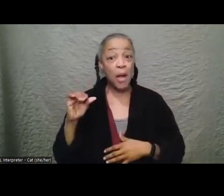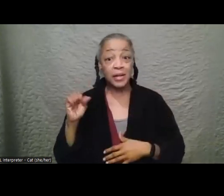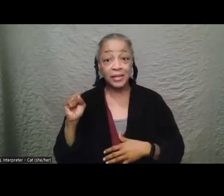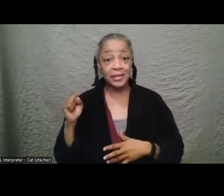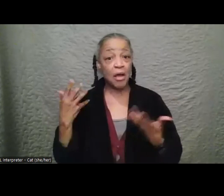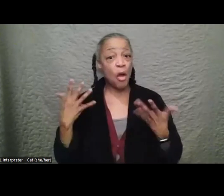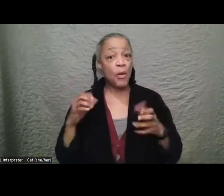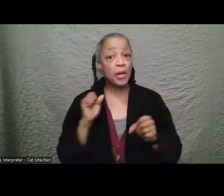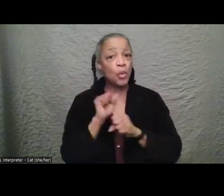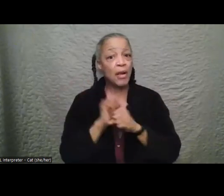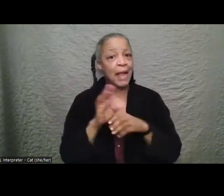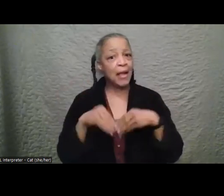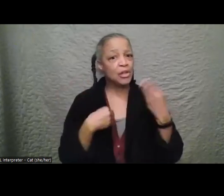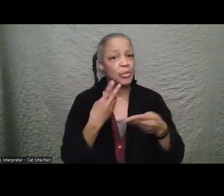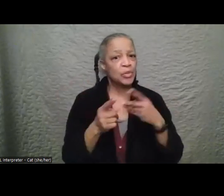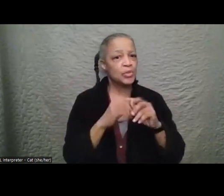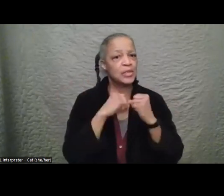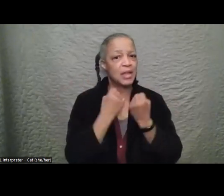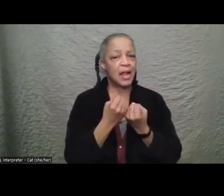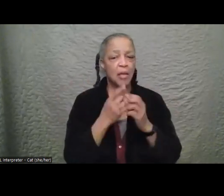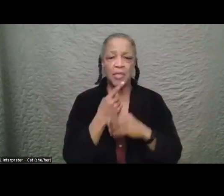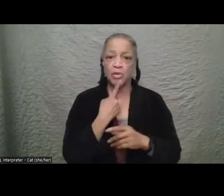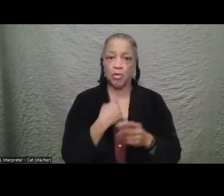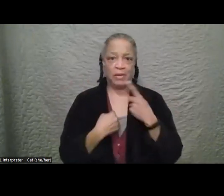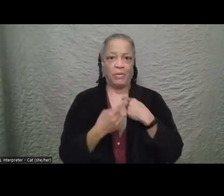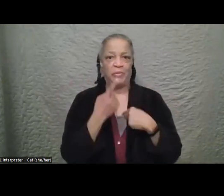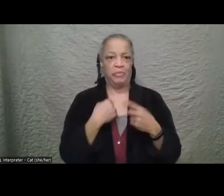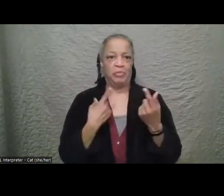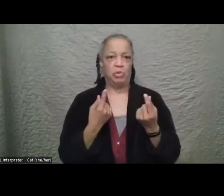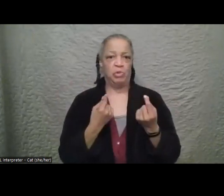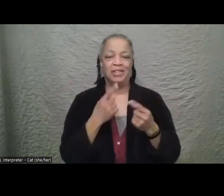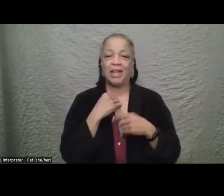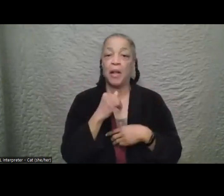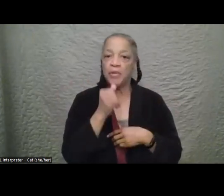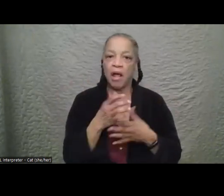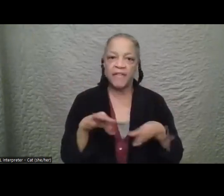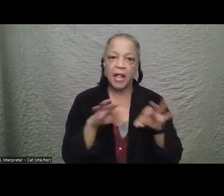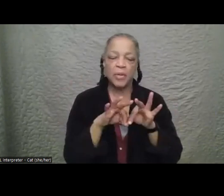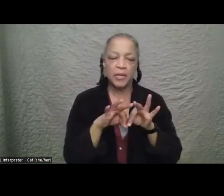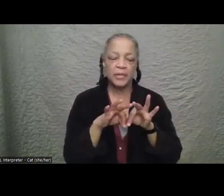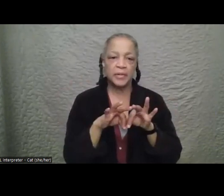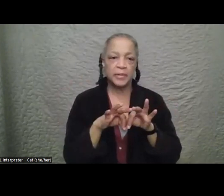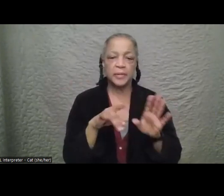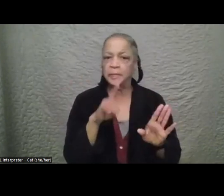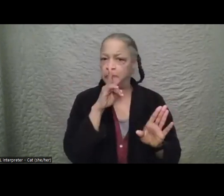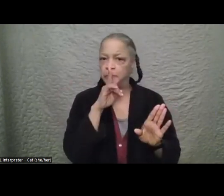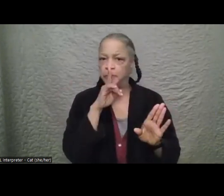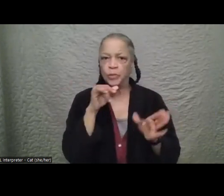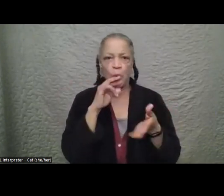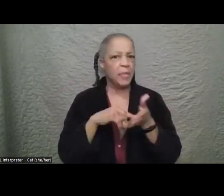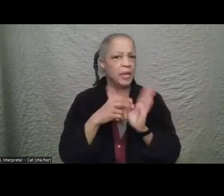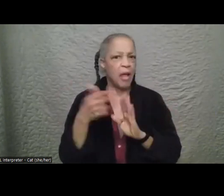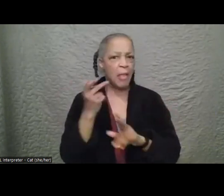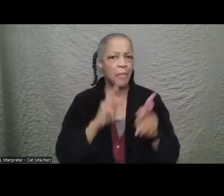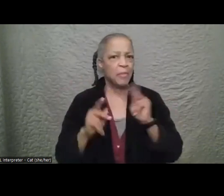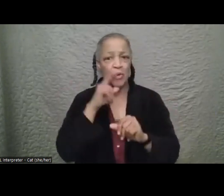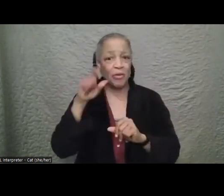Then, I was told - - other people don't need those things.